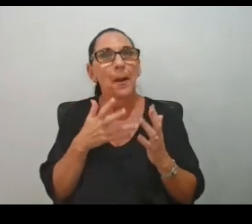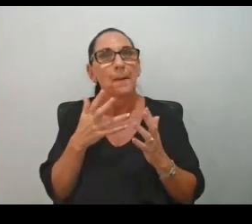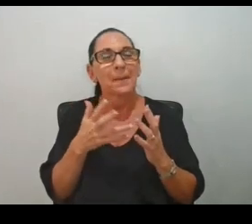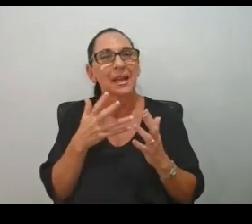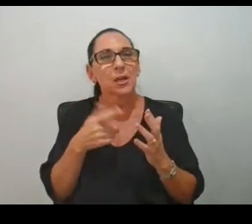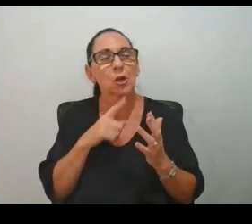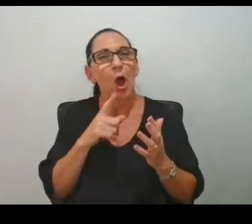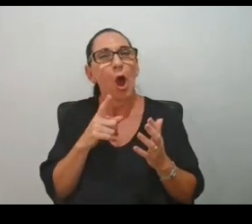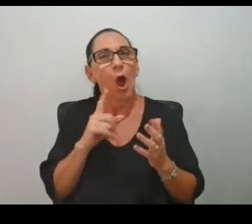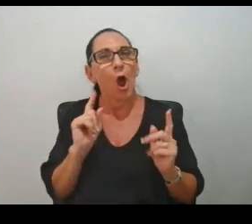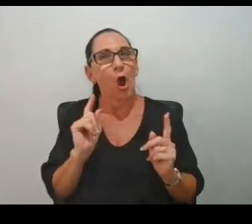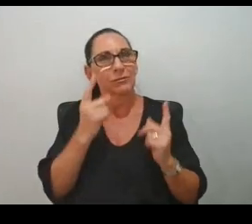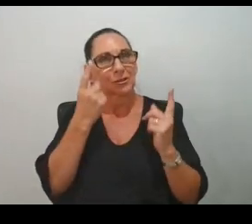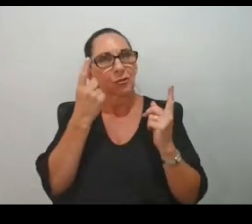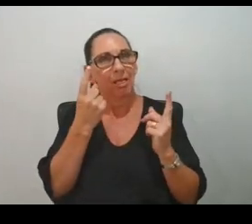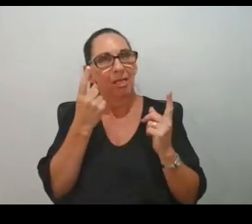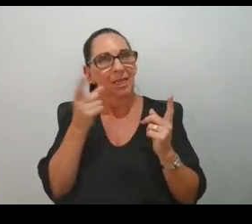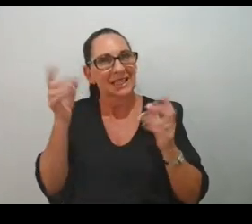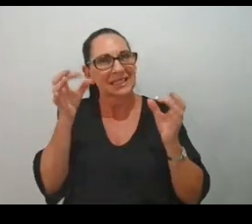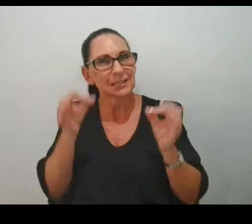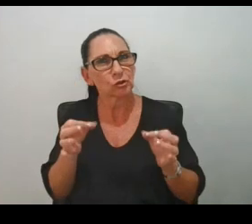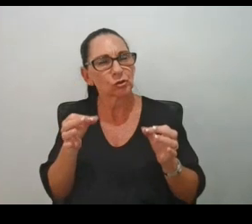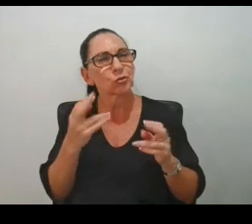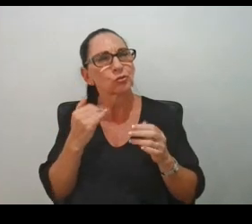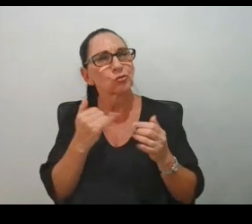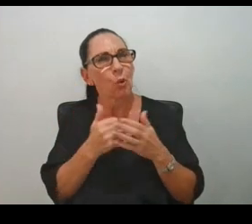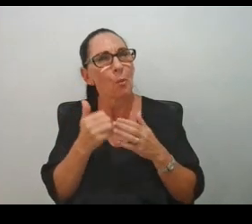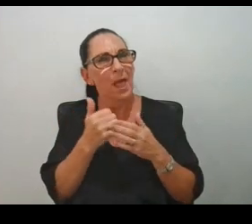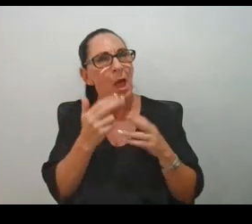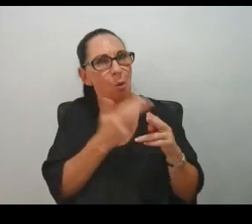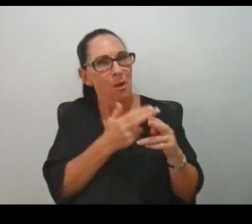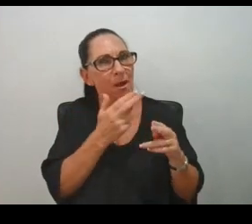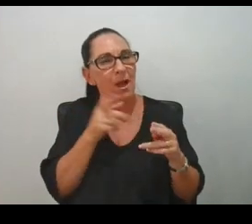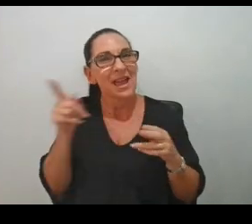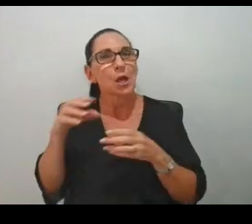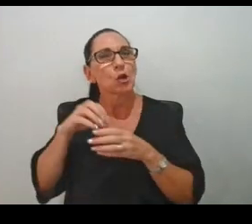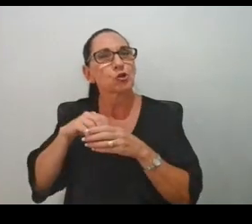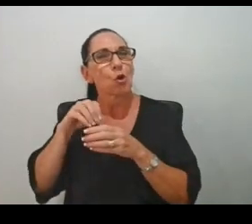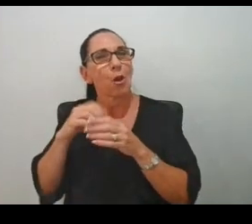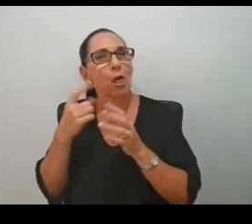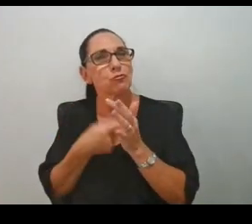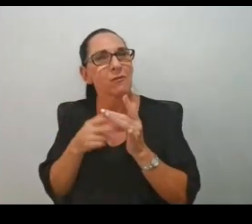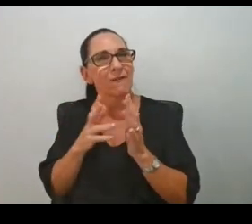pretty quickly internal review can take a little bit longer so if they the assessing officer hasn't